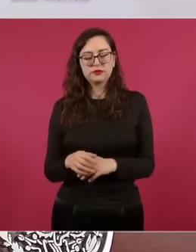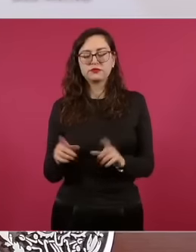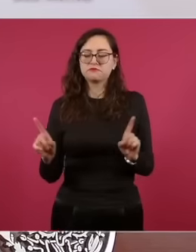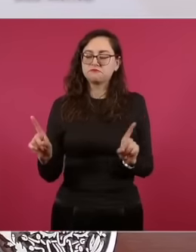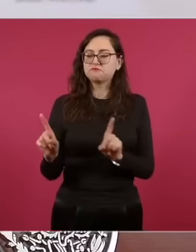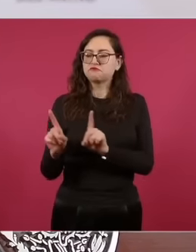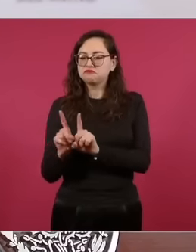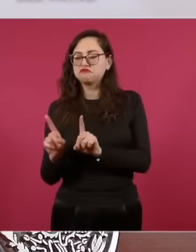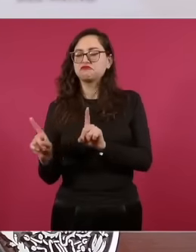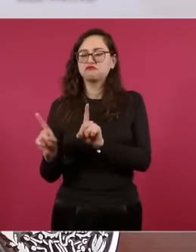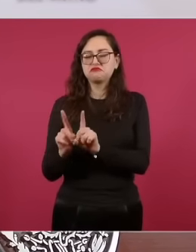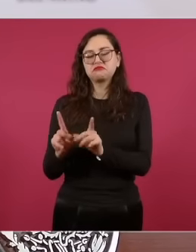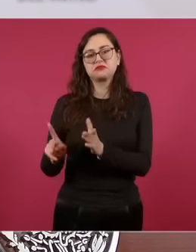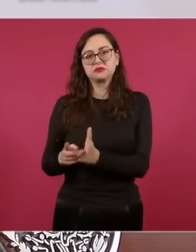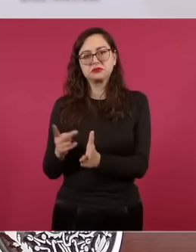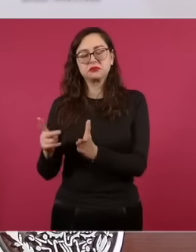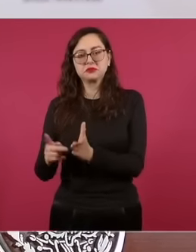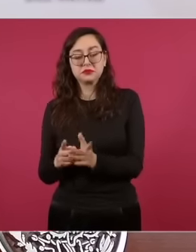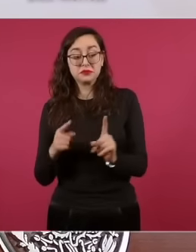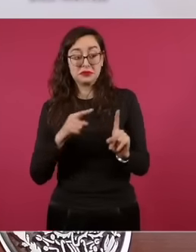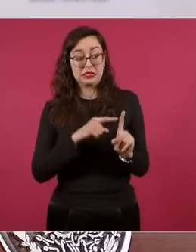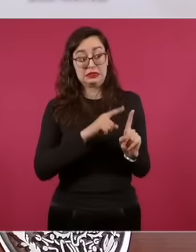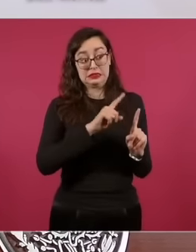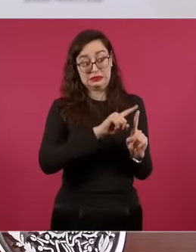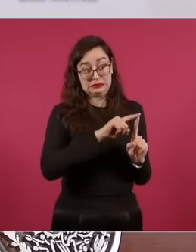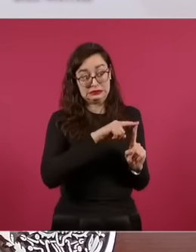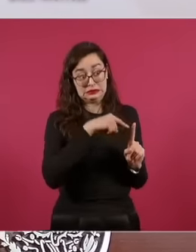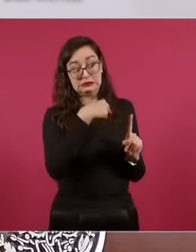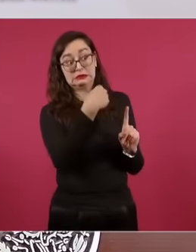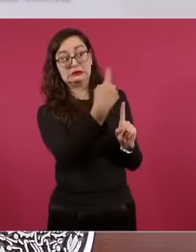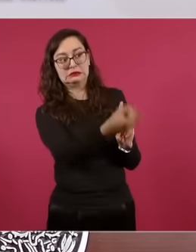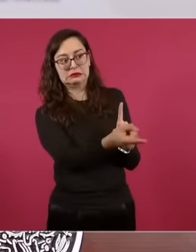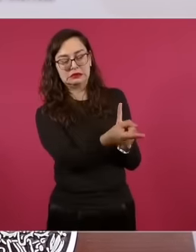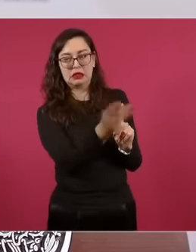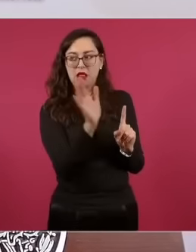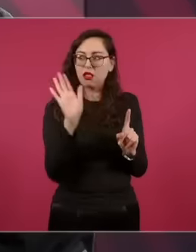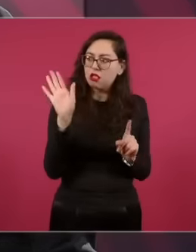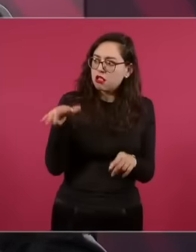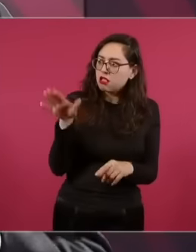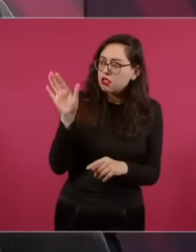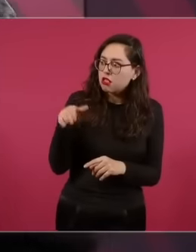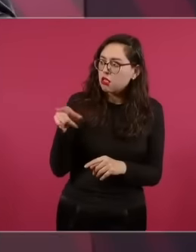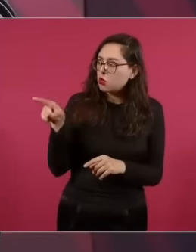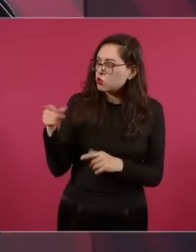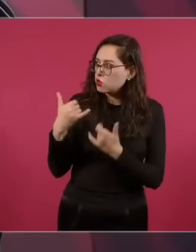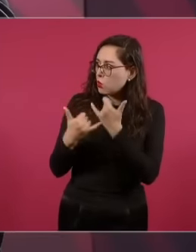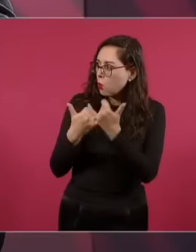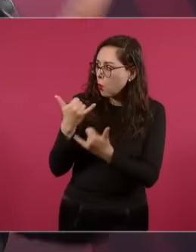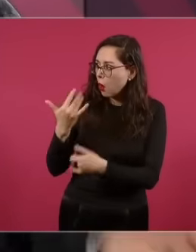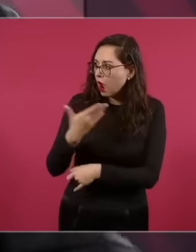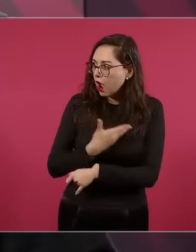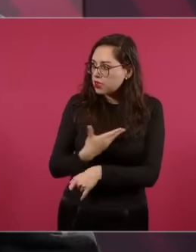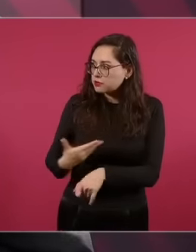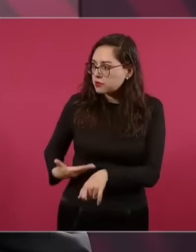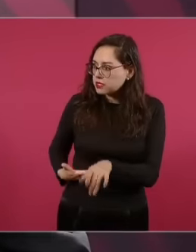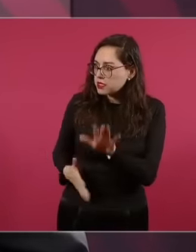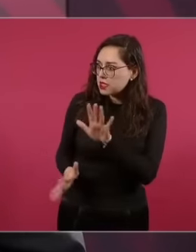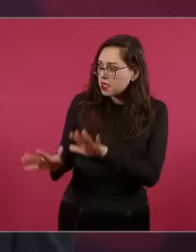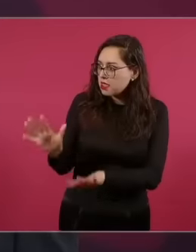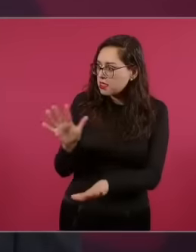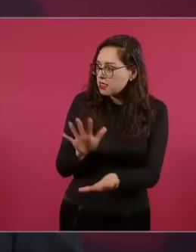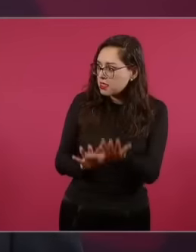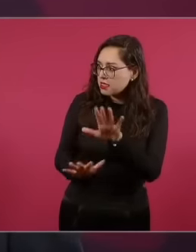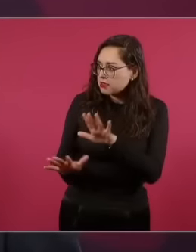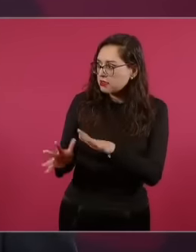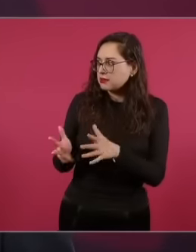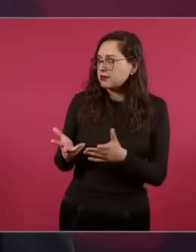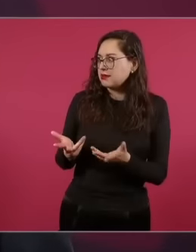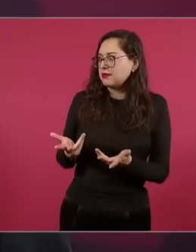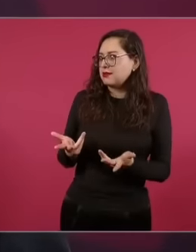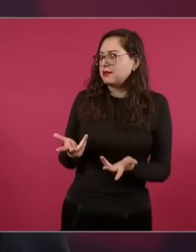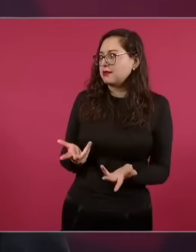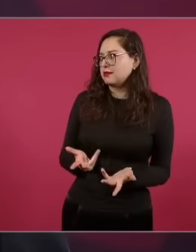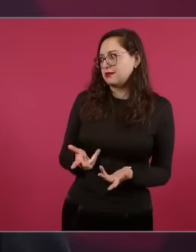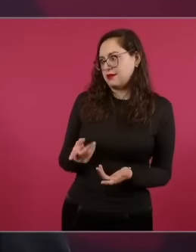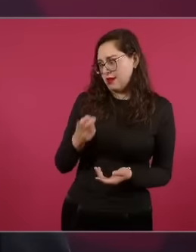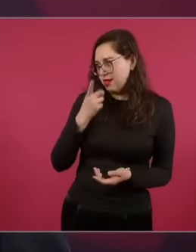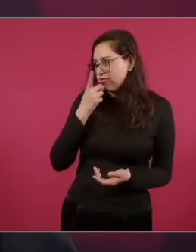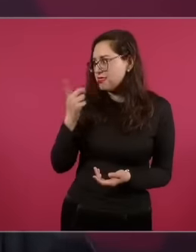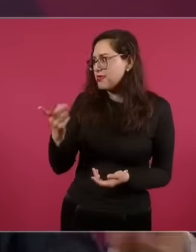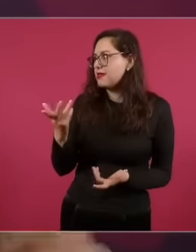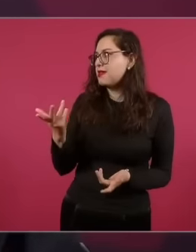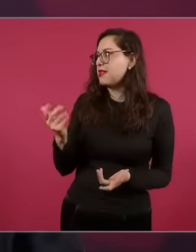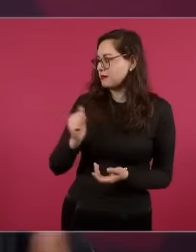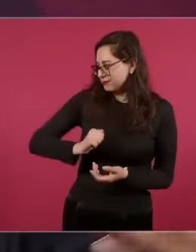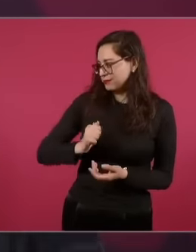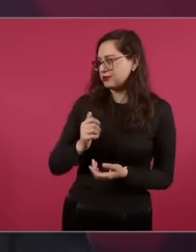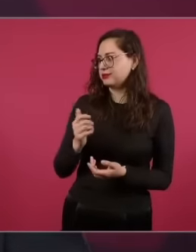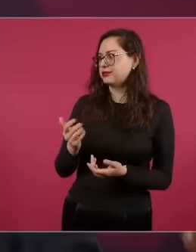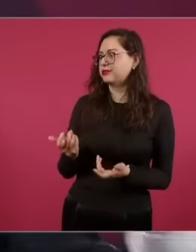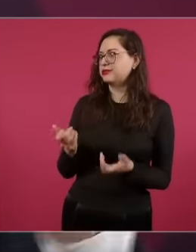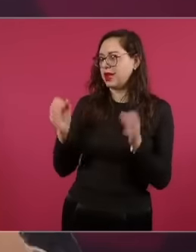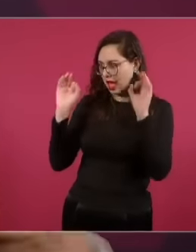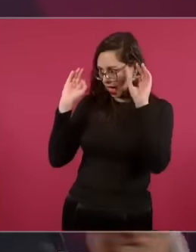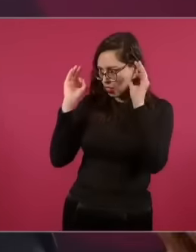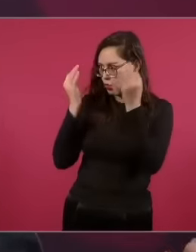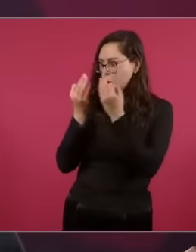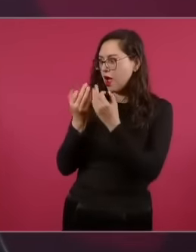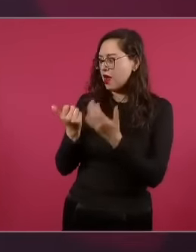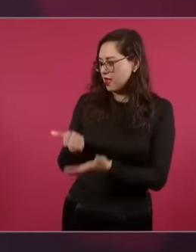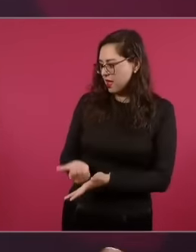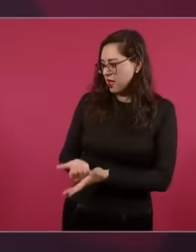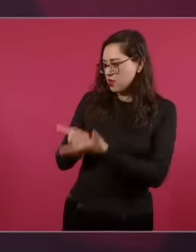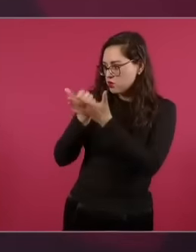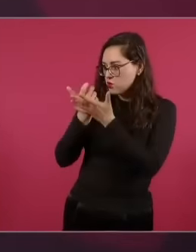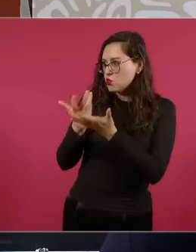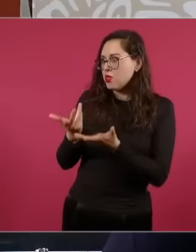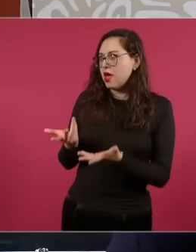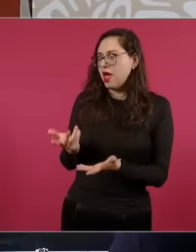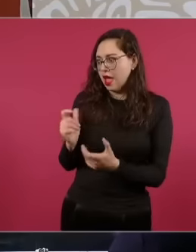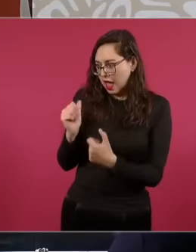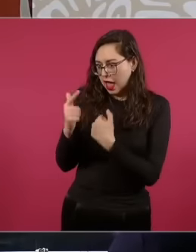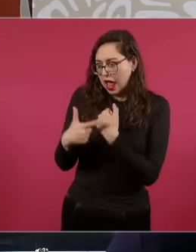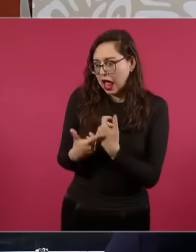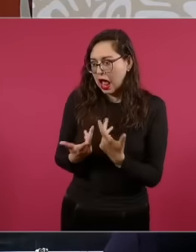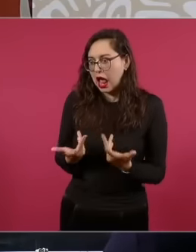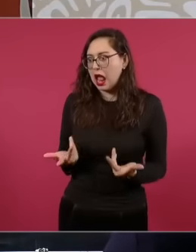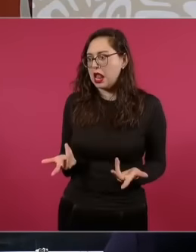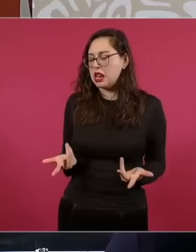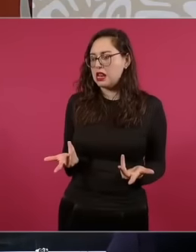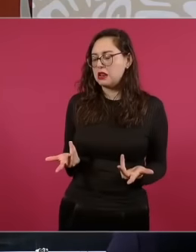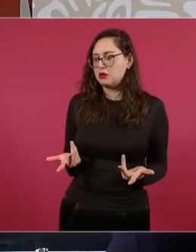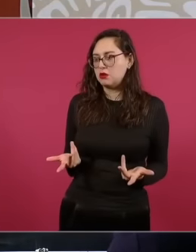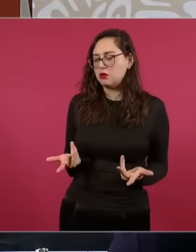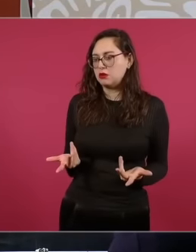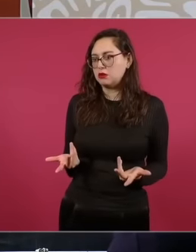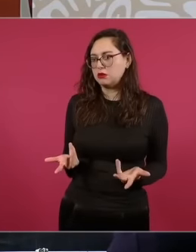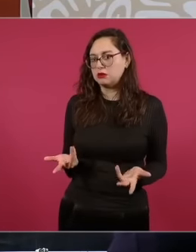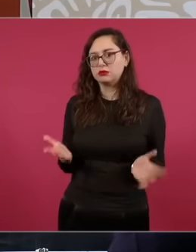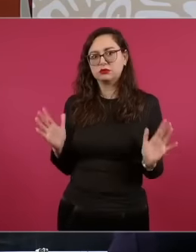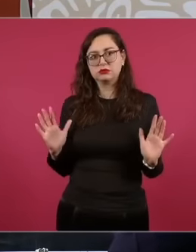, why don't you ask him to give you a customs office because before it was Oh, don't give me Put me where